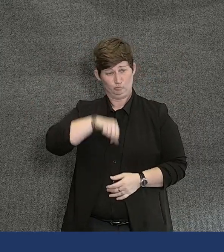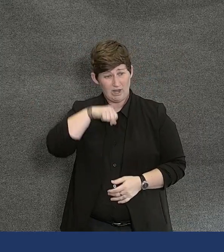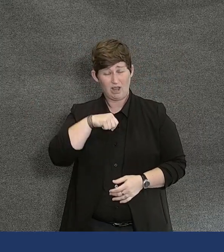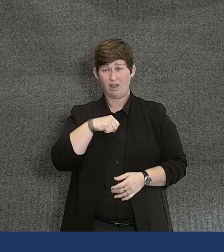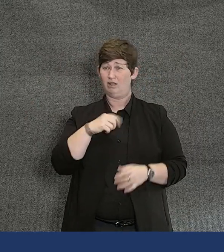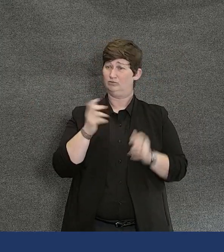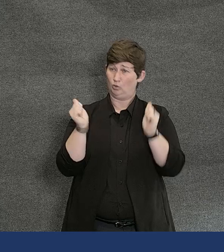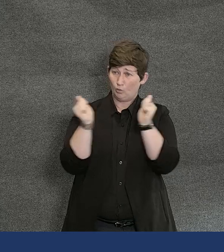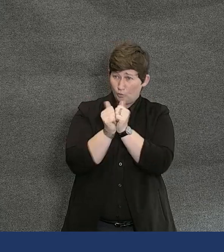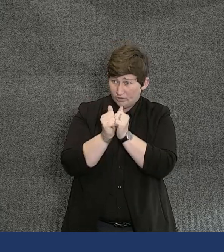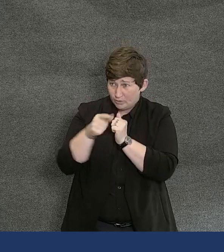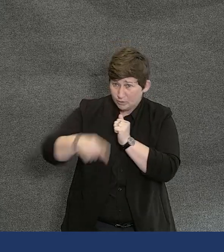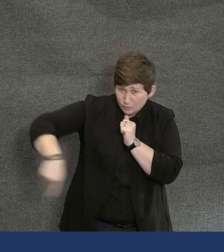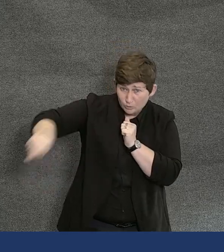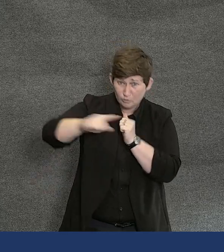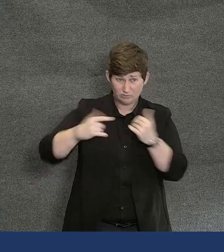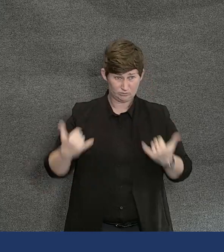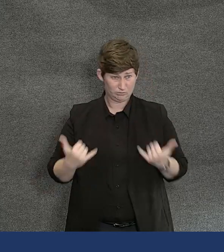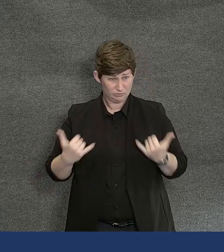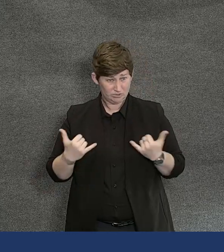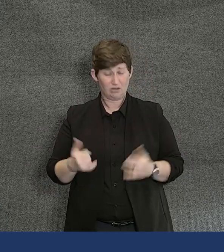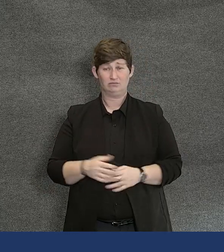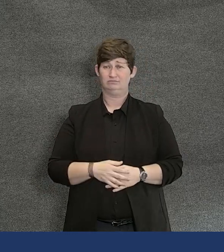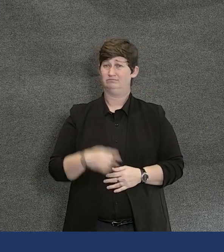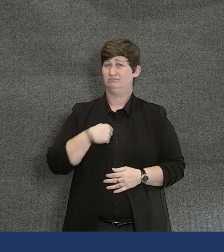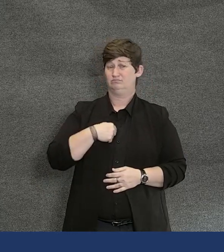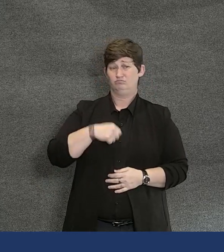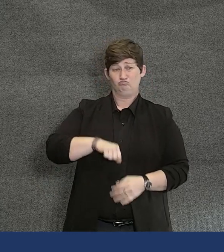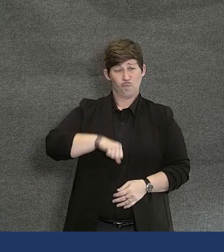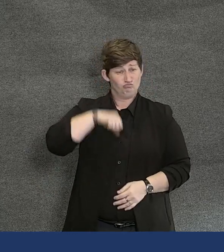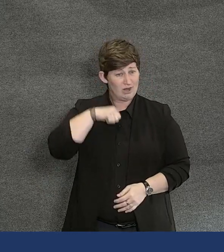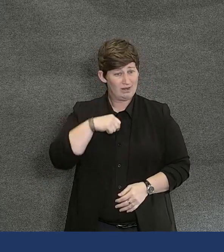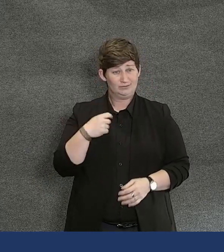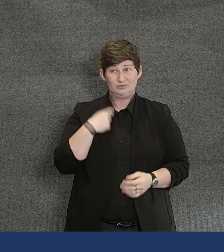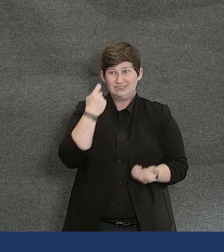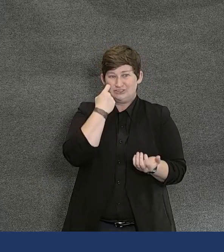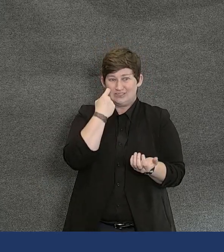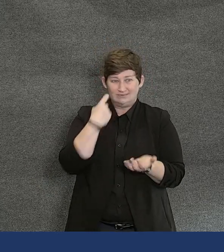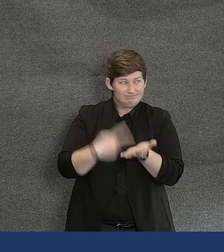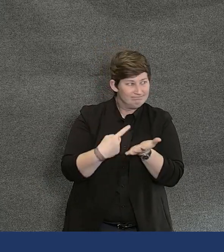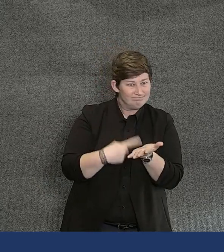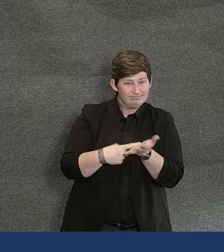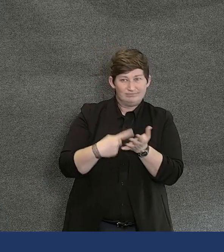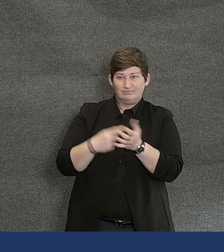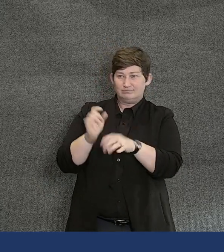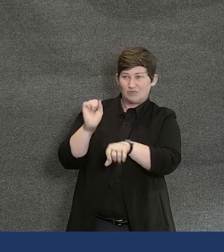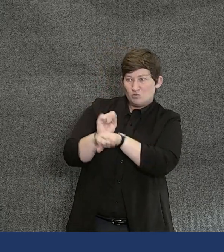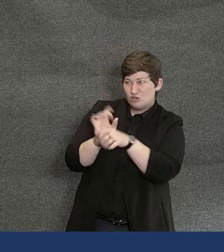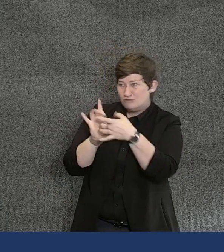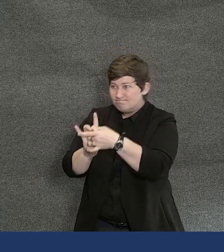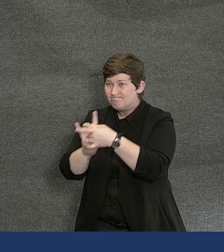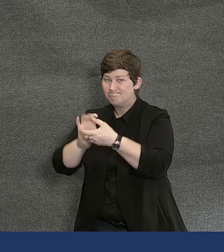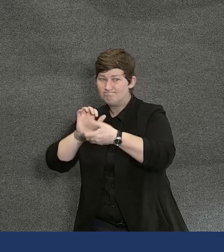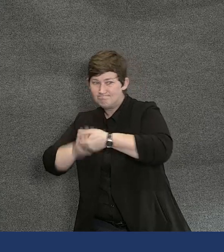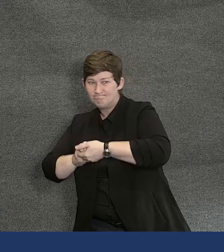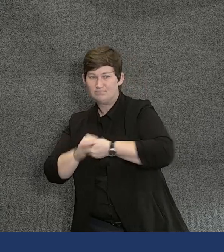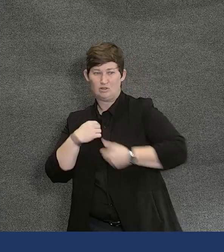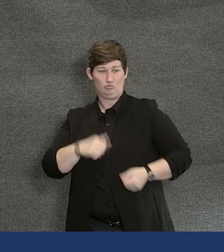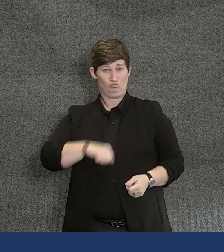I'm so proud that you and we just had a little discussion about how we're going to work together to make sure that people with disabilities have rights,